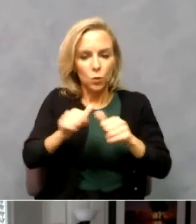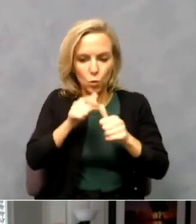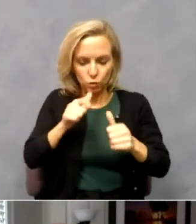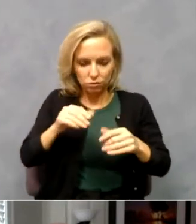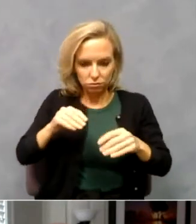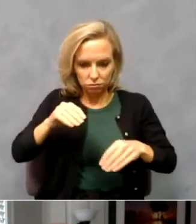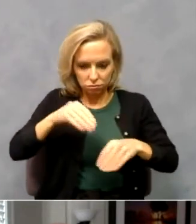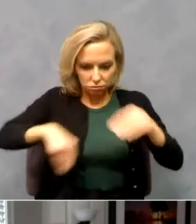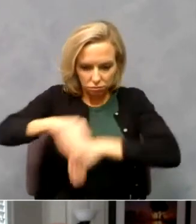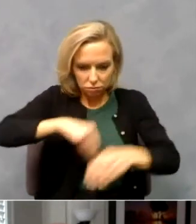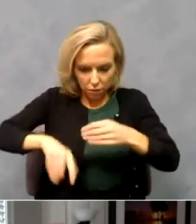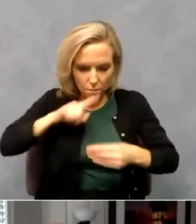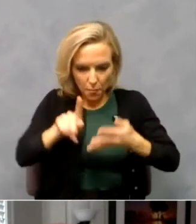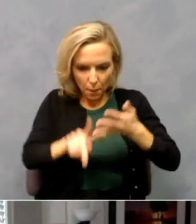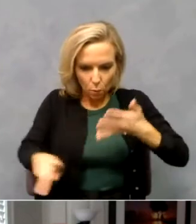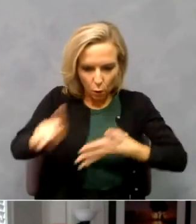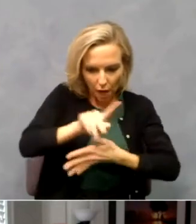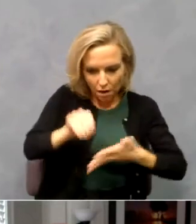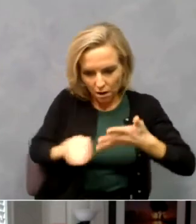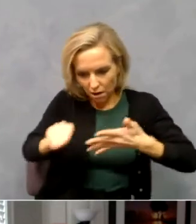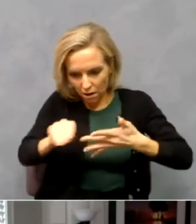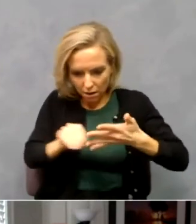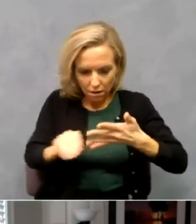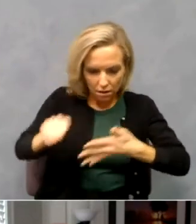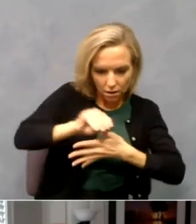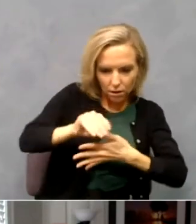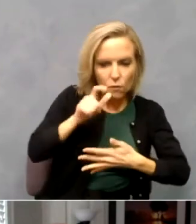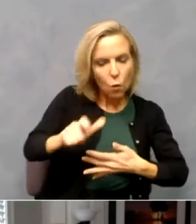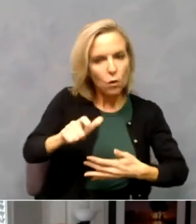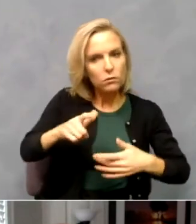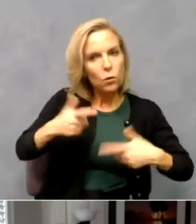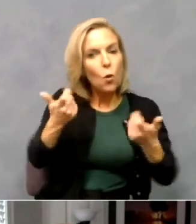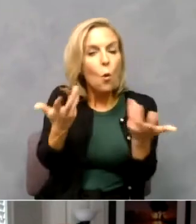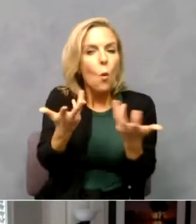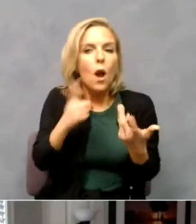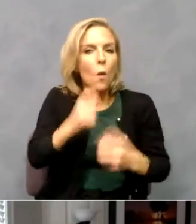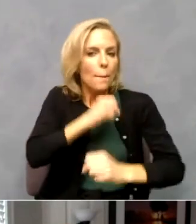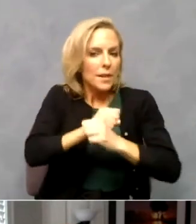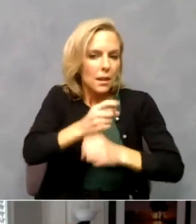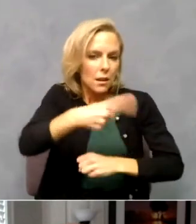greatest benefit and protection for individuals and society. So next slide, please.